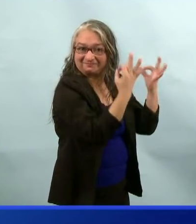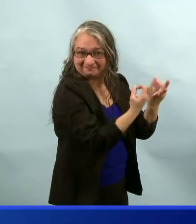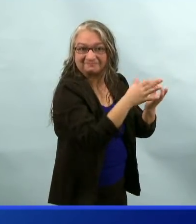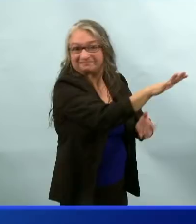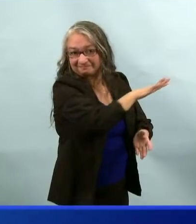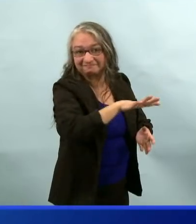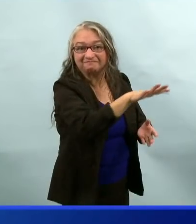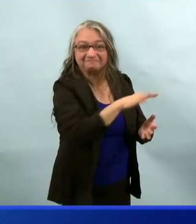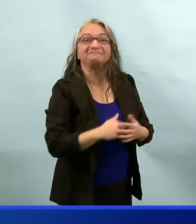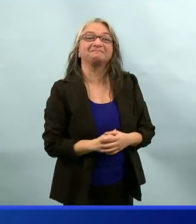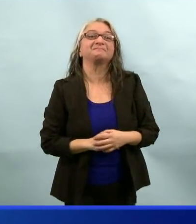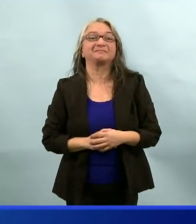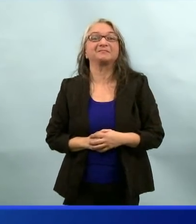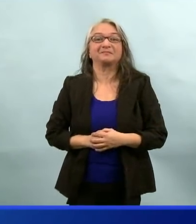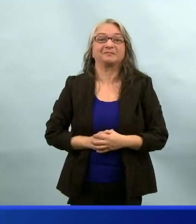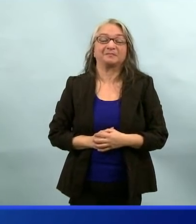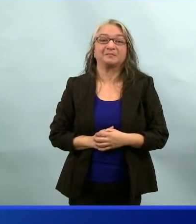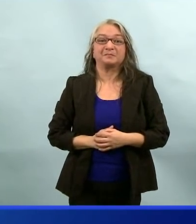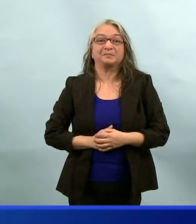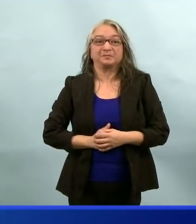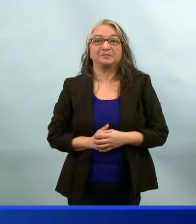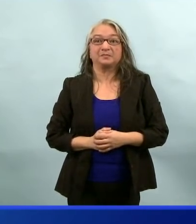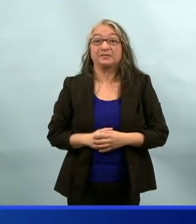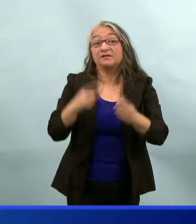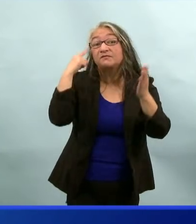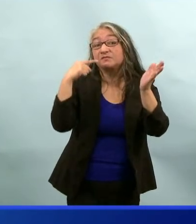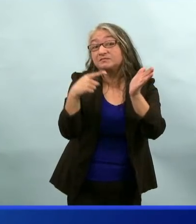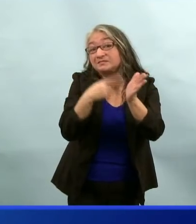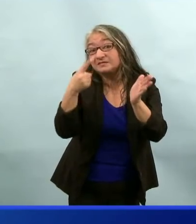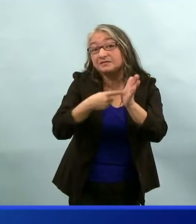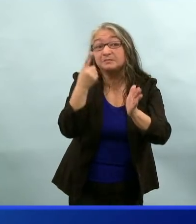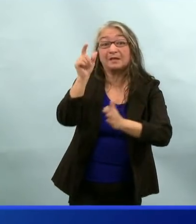another version of the question that i hear is does the booster really work